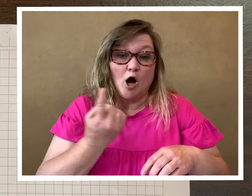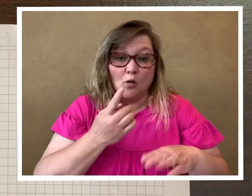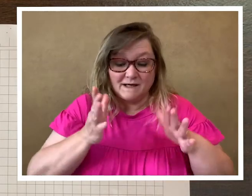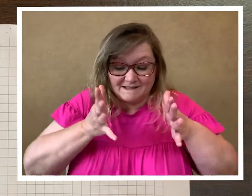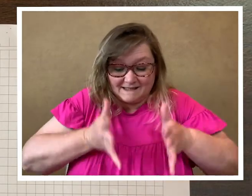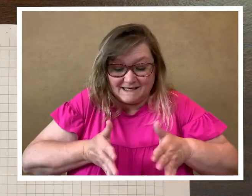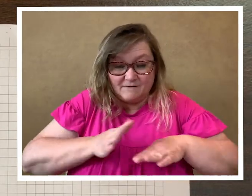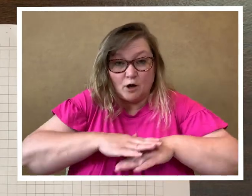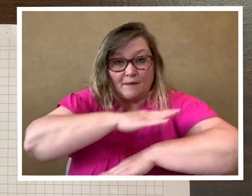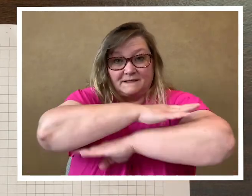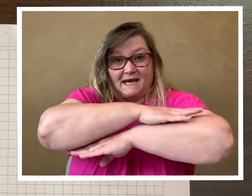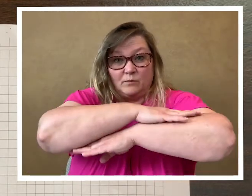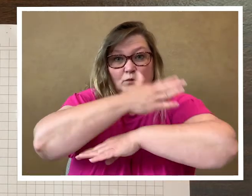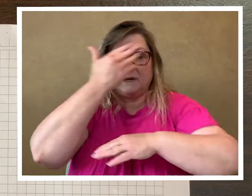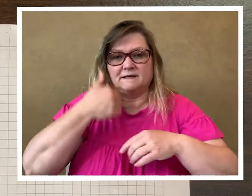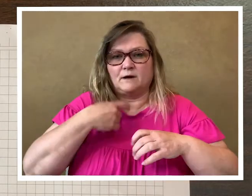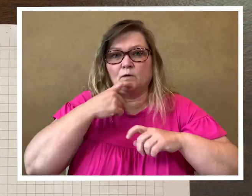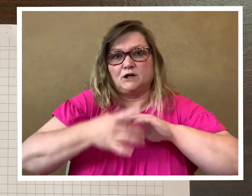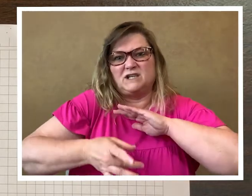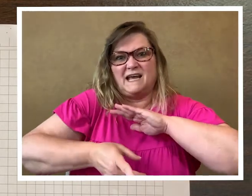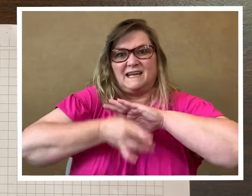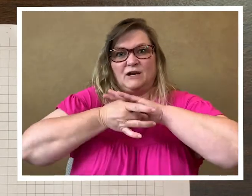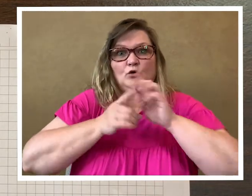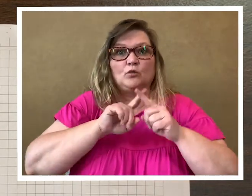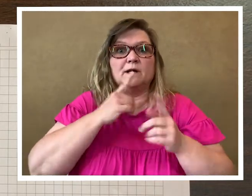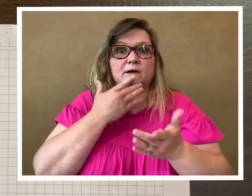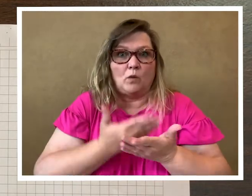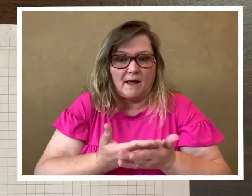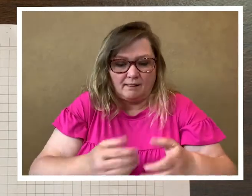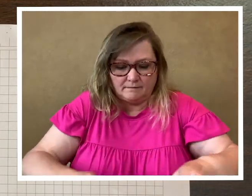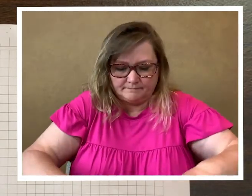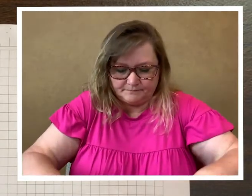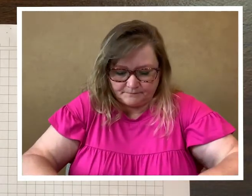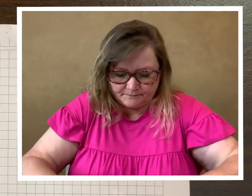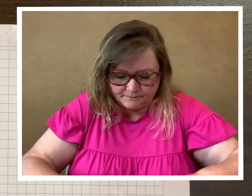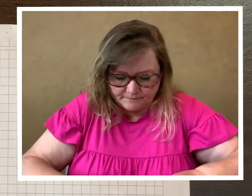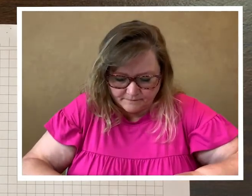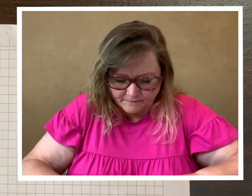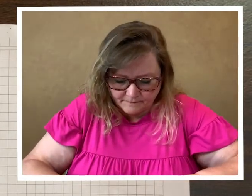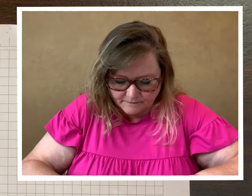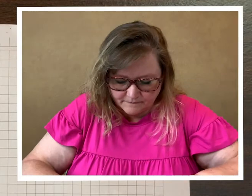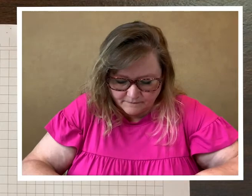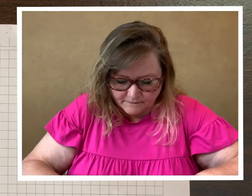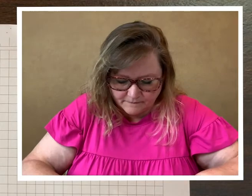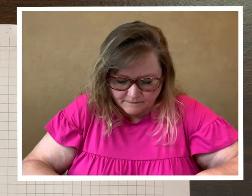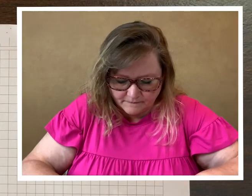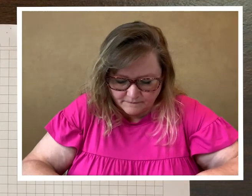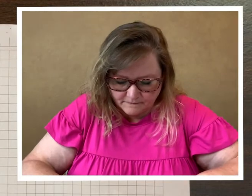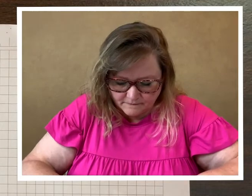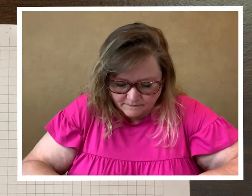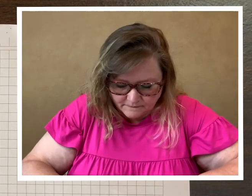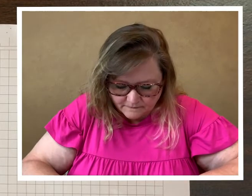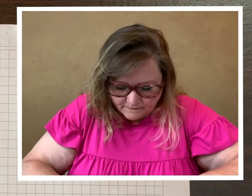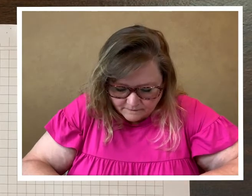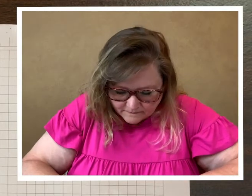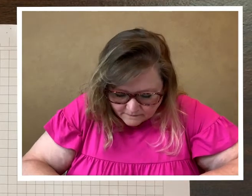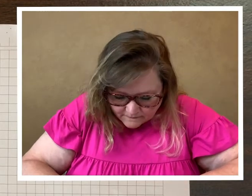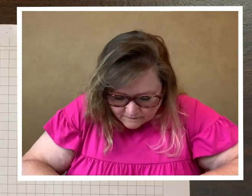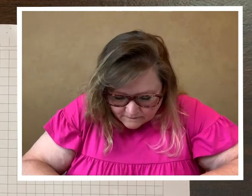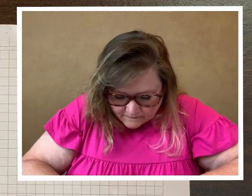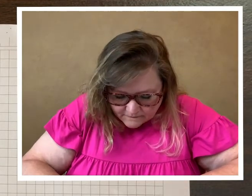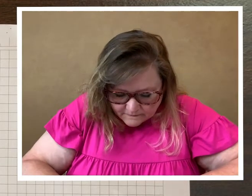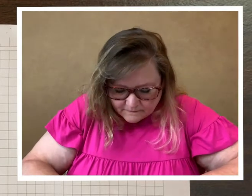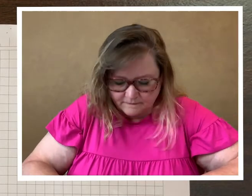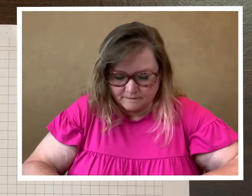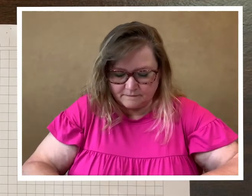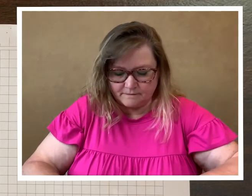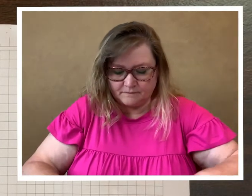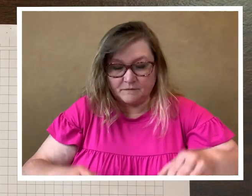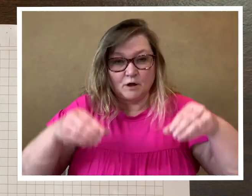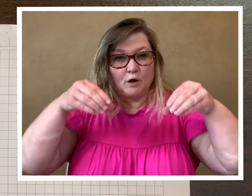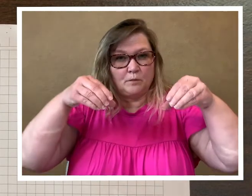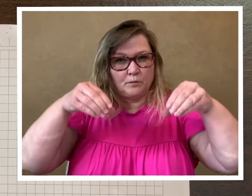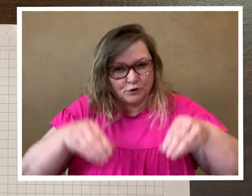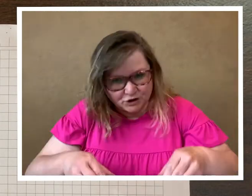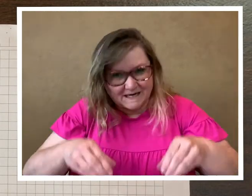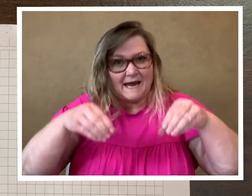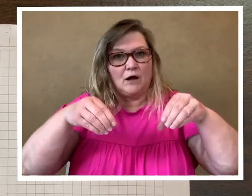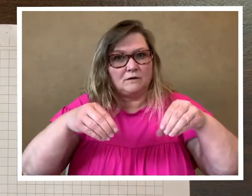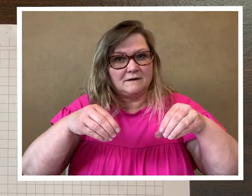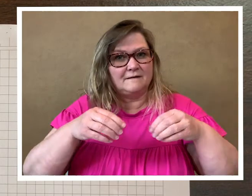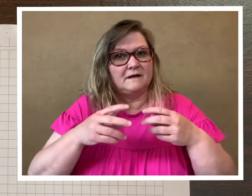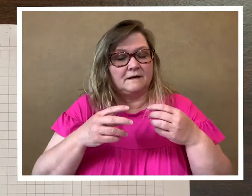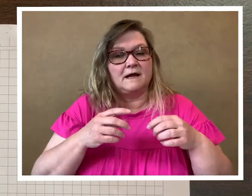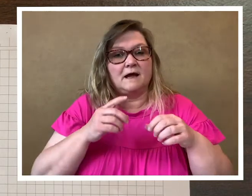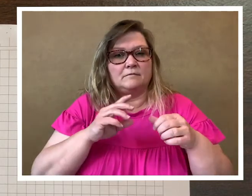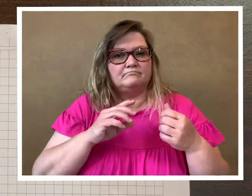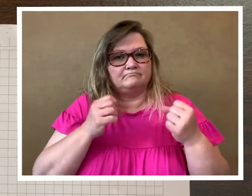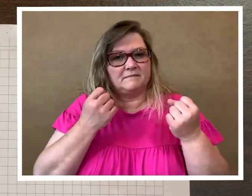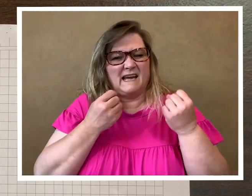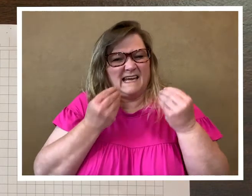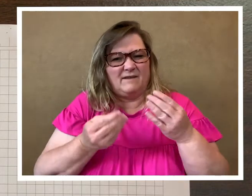leave it on the table because I want it to adhere really well. push down and give